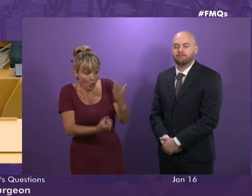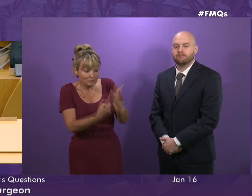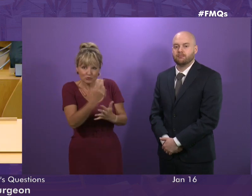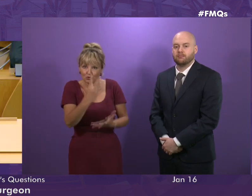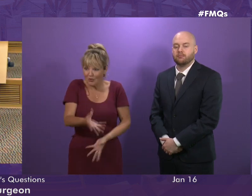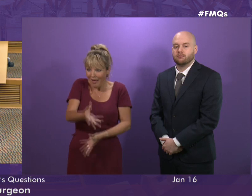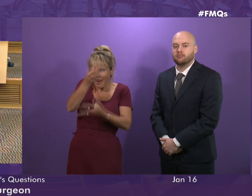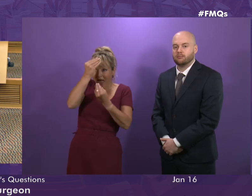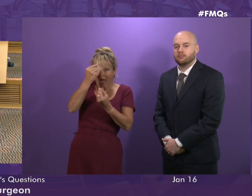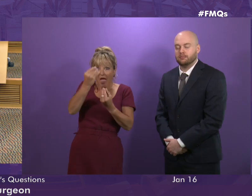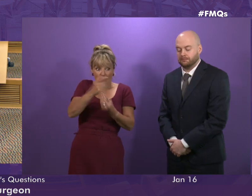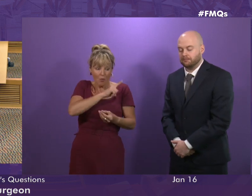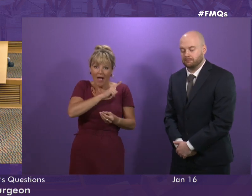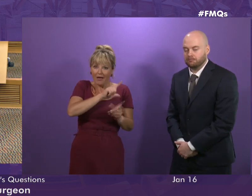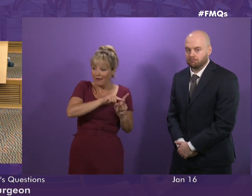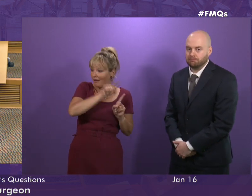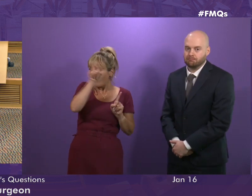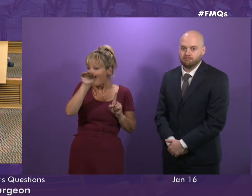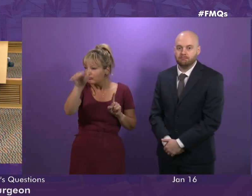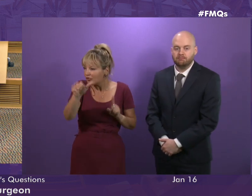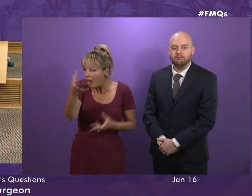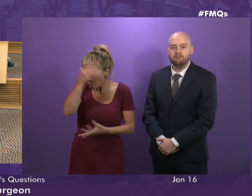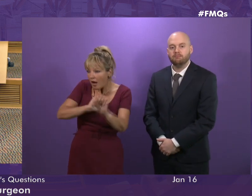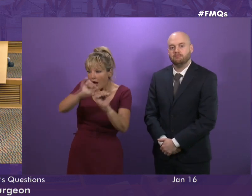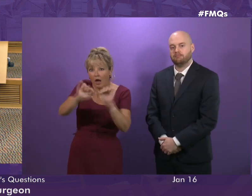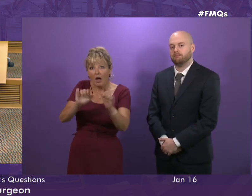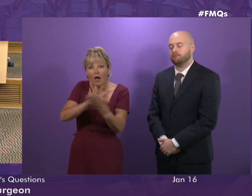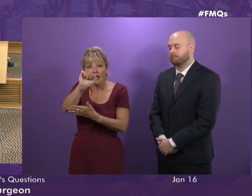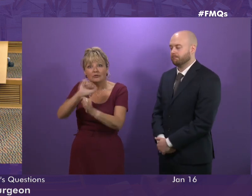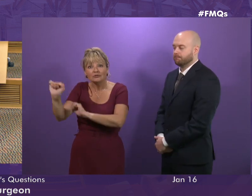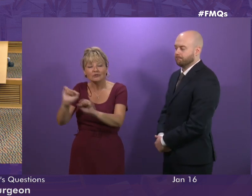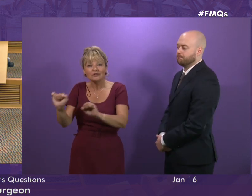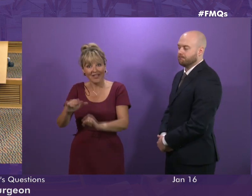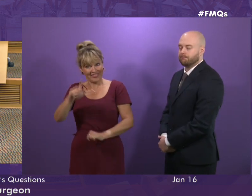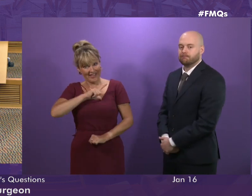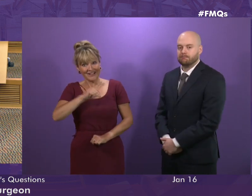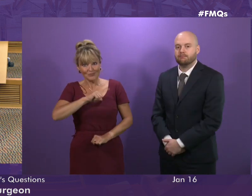time spent abroad. That is why the Scottish Government continues to put to the UK Government